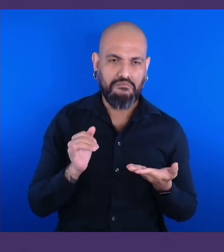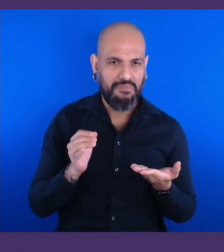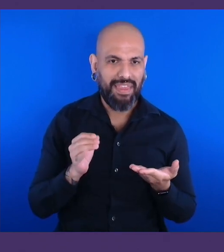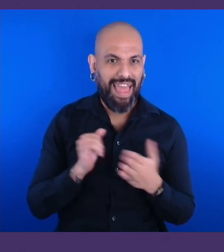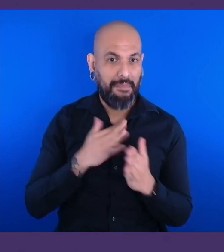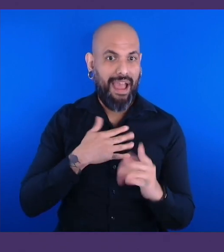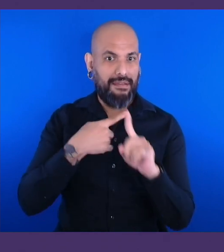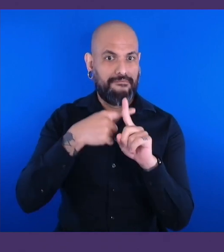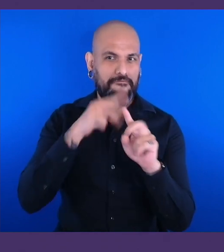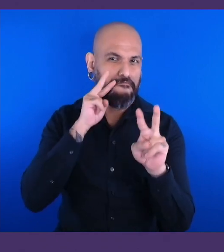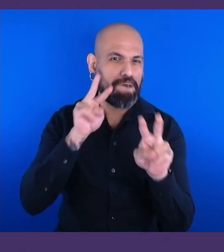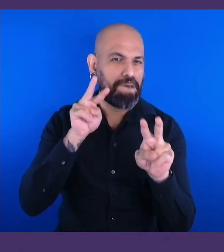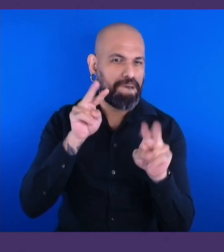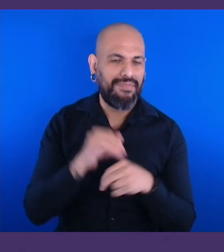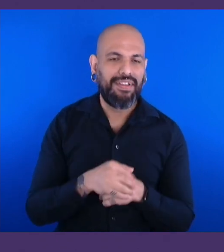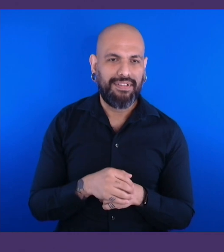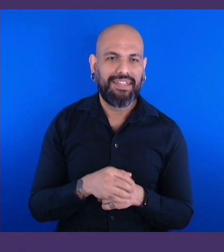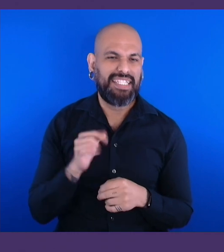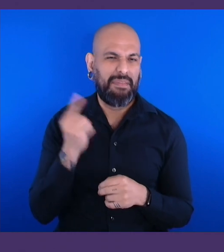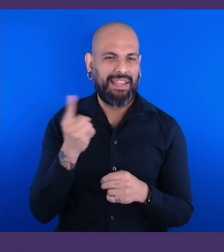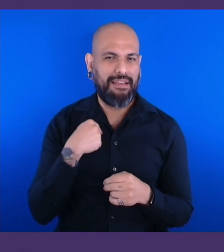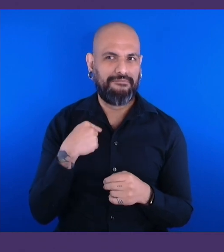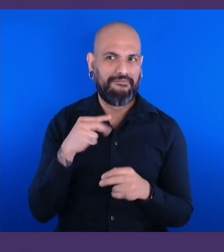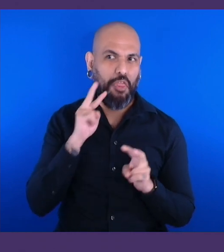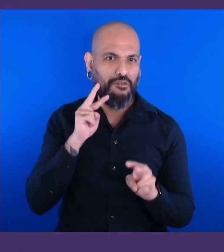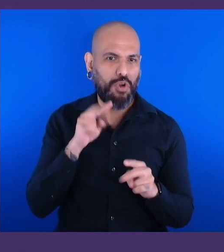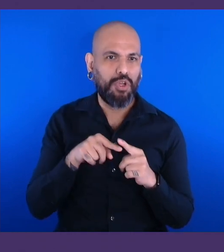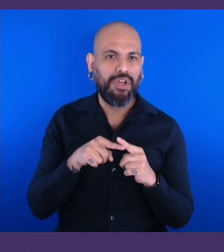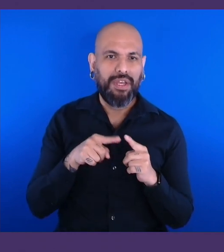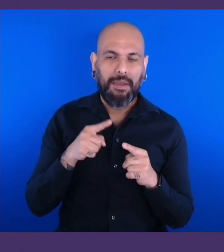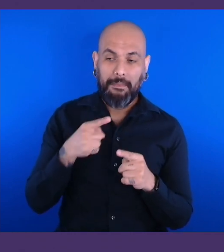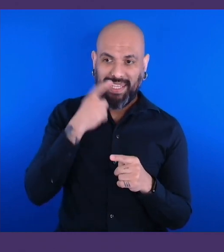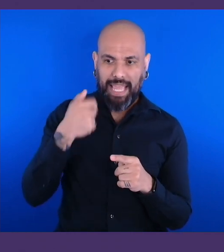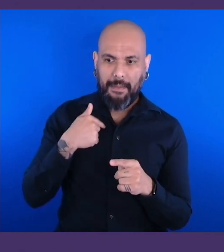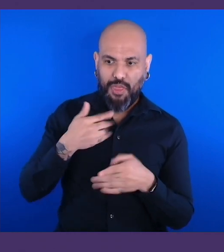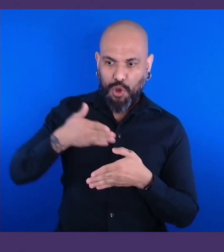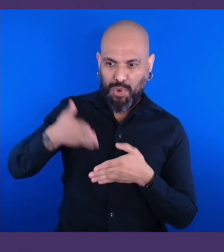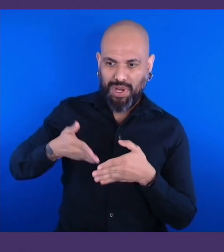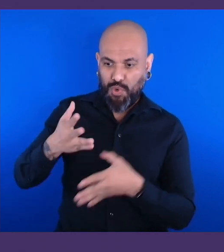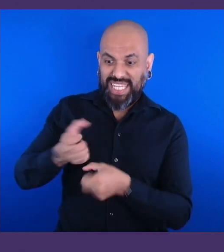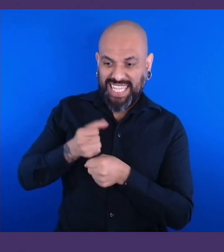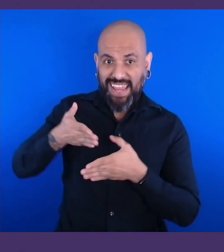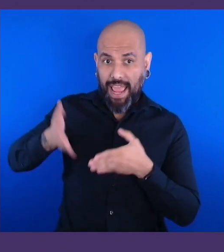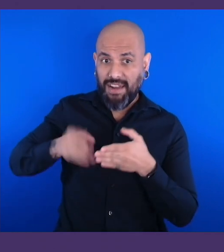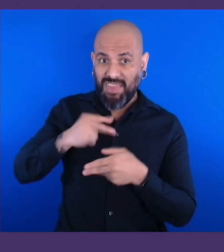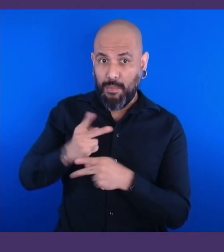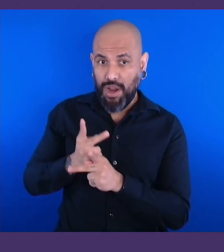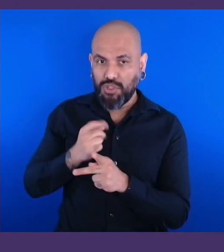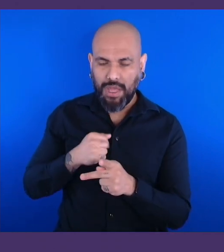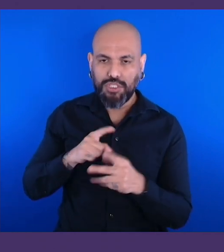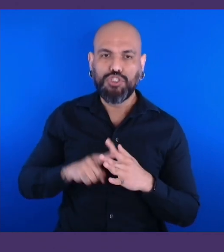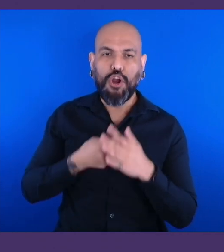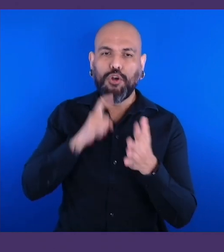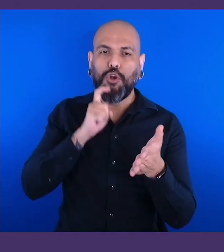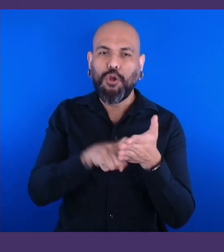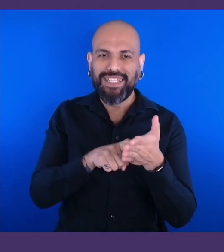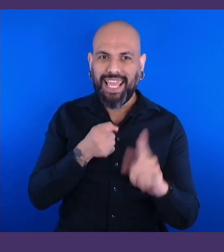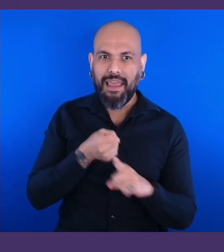that actually those of us on the receiving end of all these products and services will start to notice the impact probably more quickly than we will do